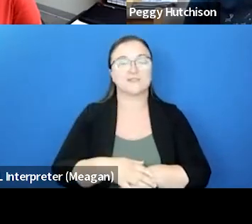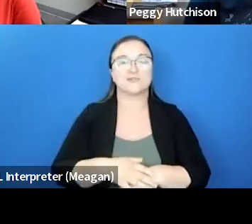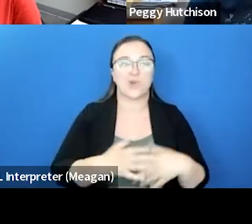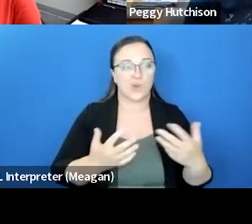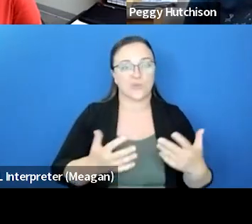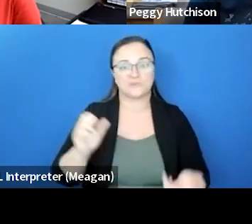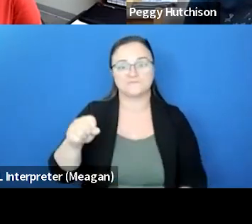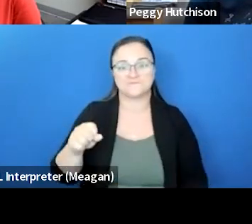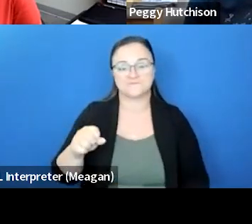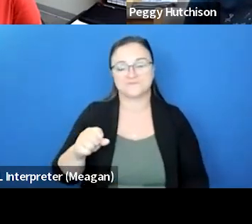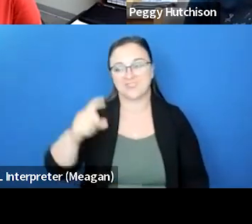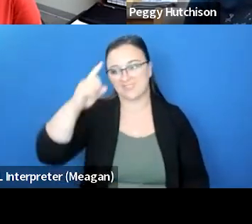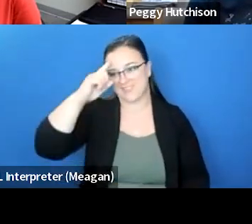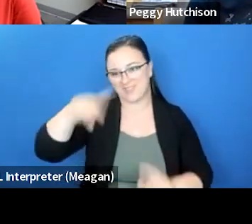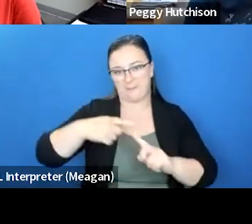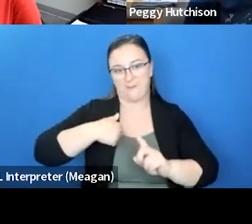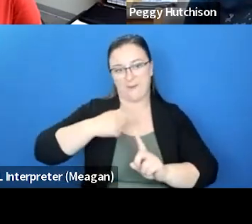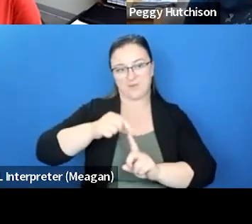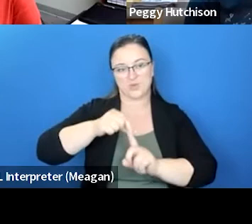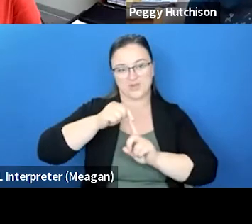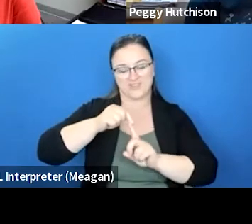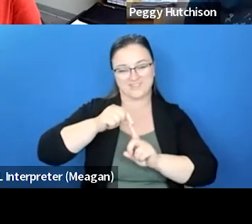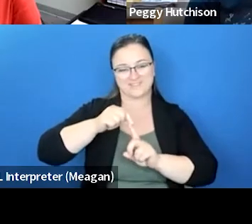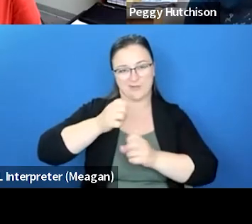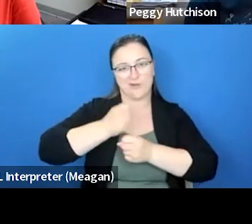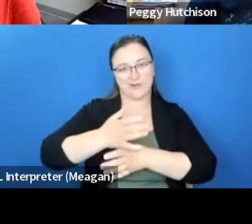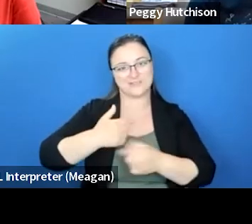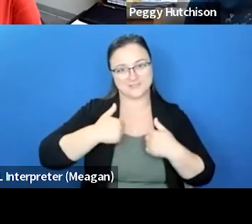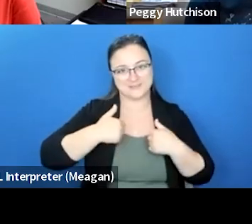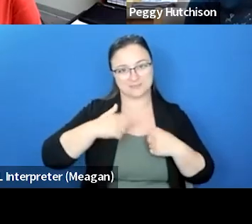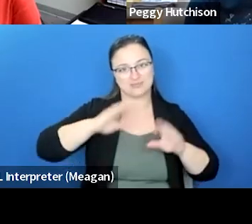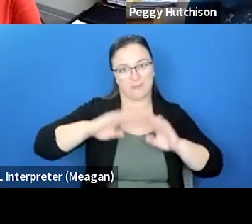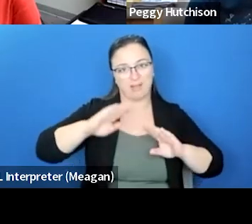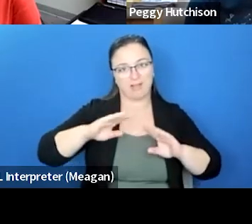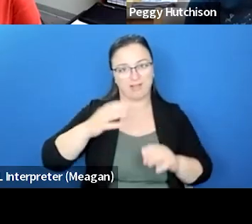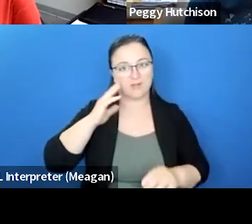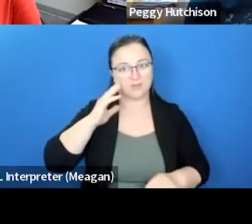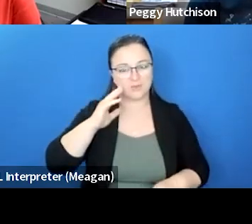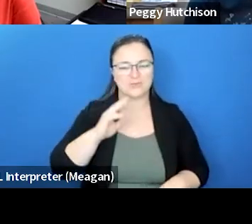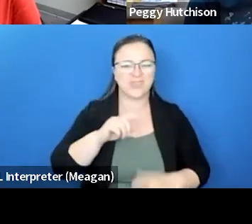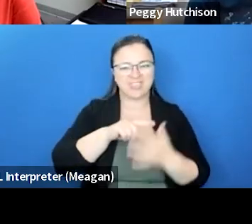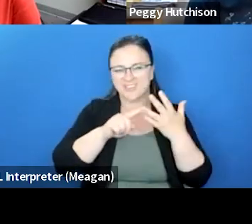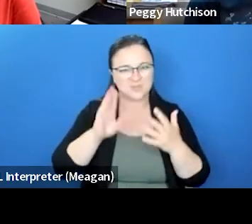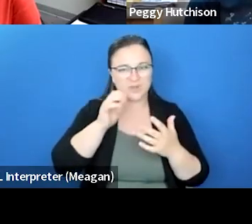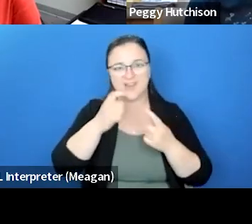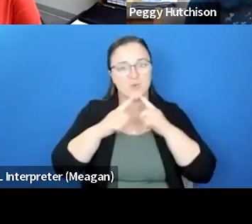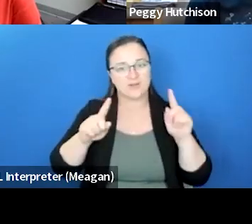thinking that I'm unique gets me in trouble that this, these strategies just won't work for me, no, they will. I just have to put them